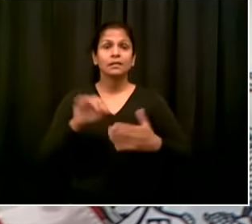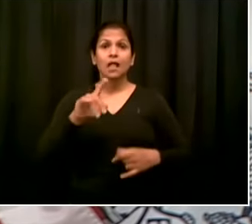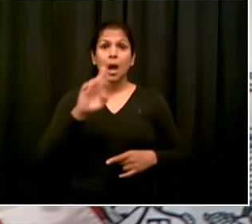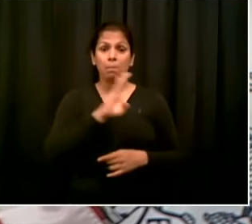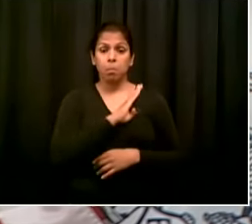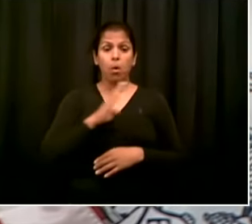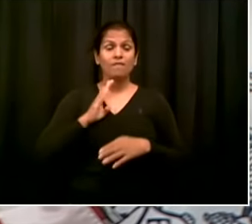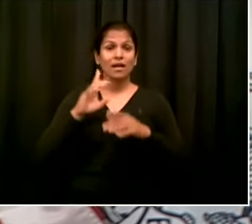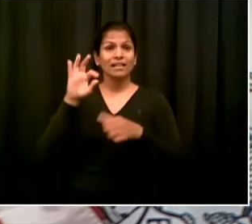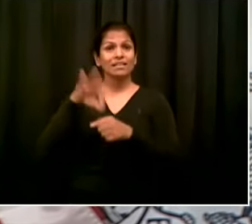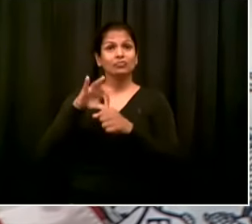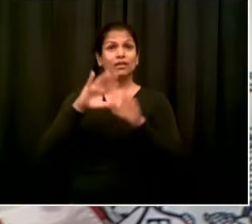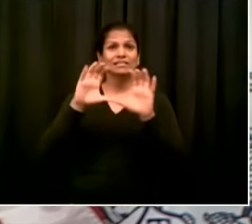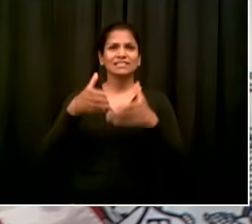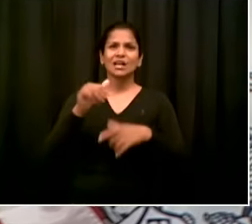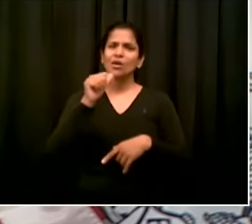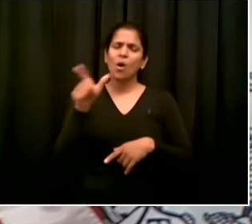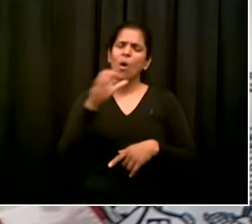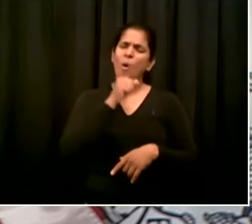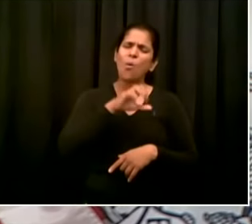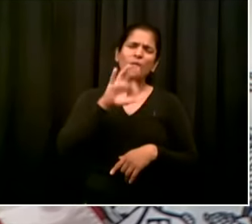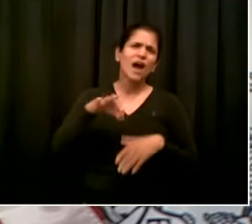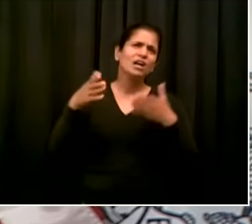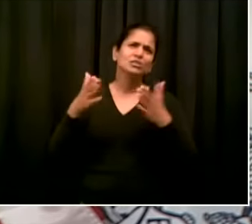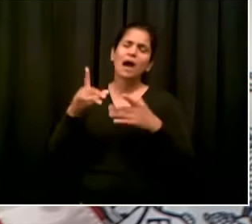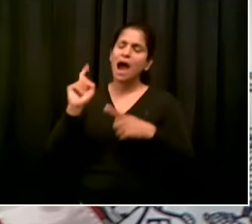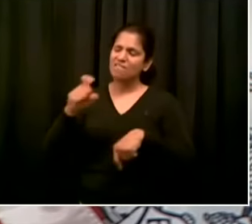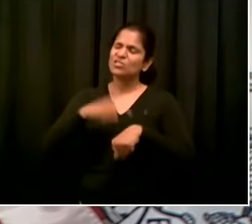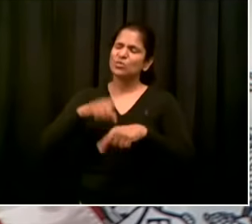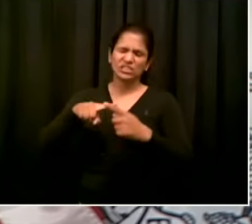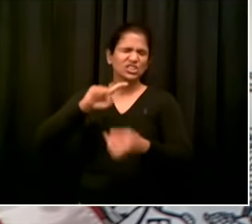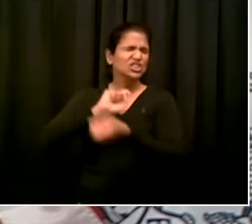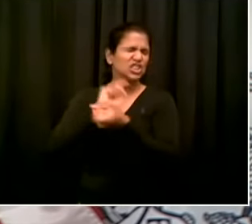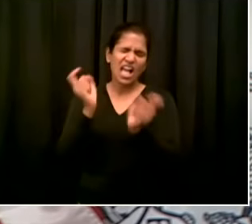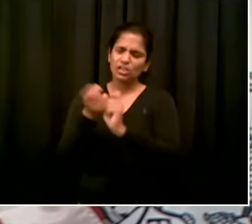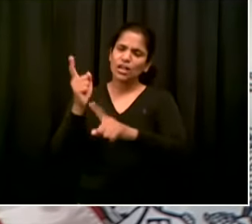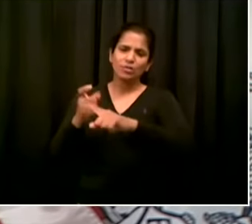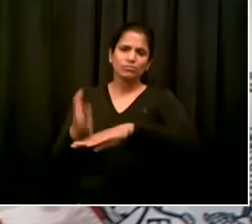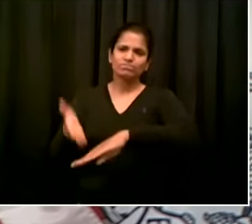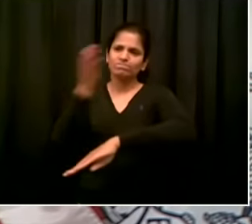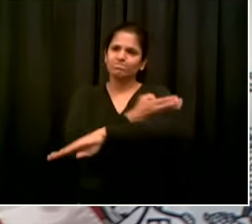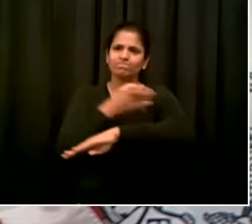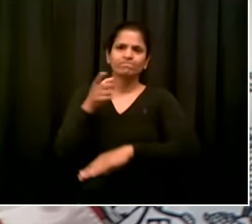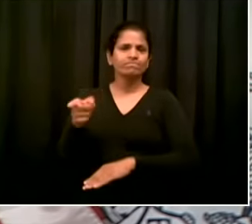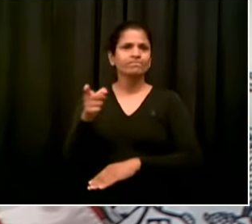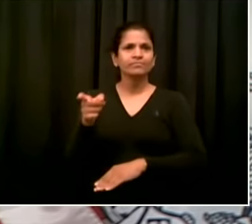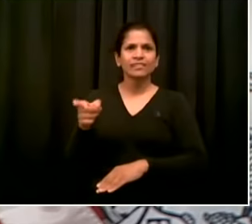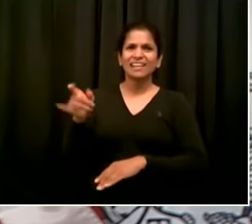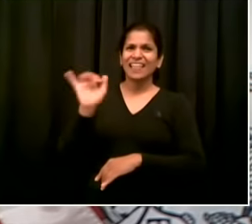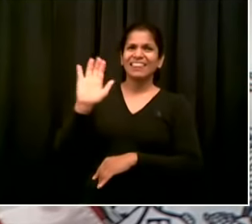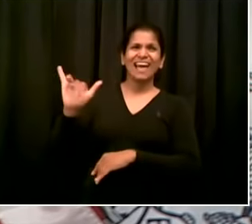PARTICULAR AREAS. SO FAR WE DO NOT SEE ANY EVIDENCE HATT SUGGESTS